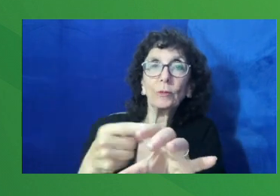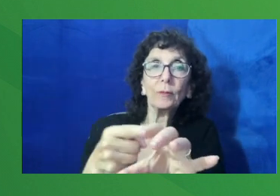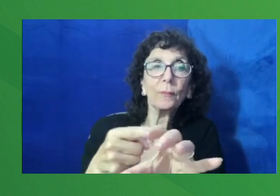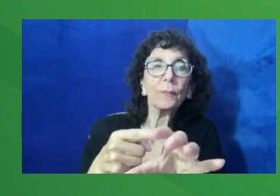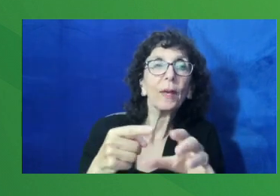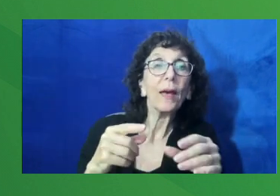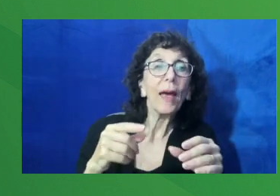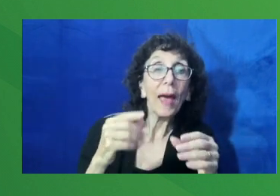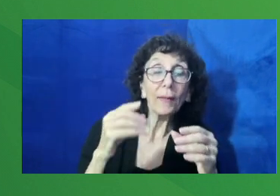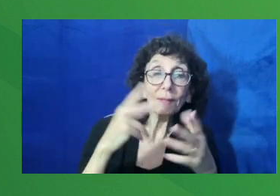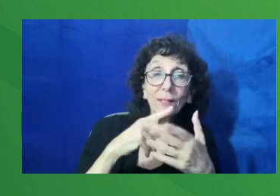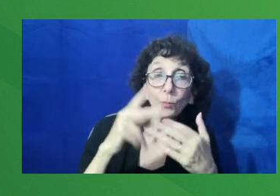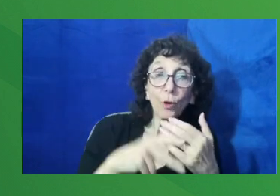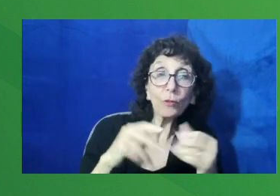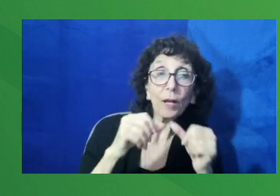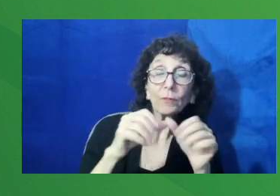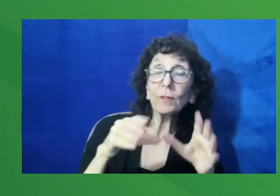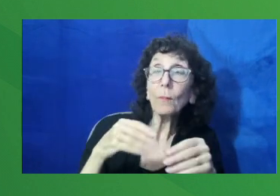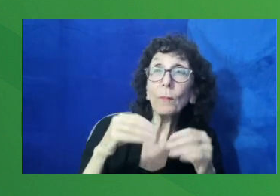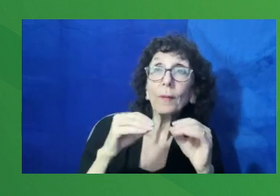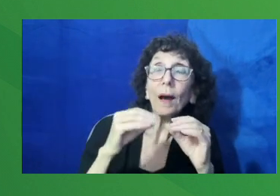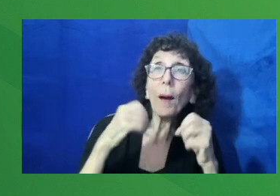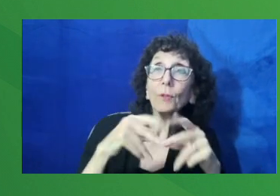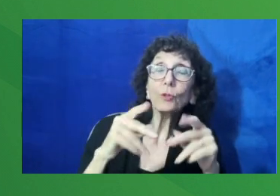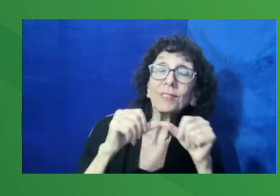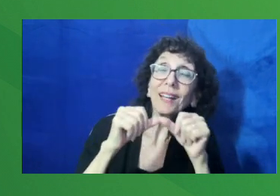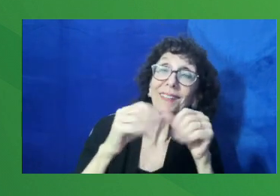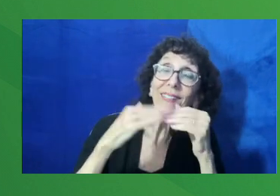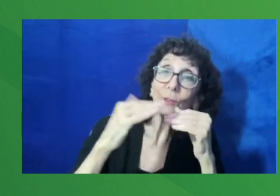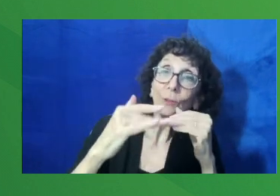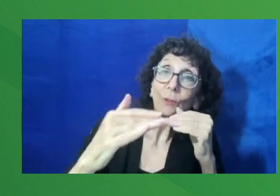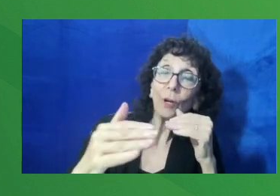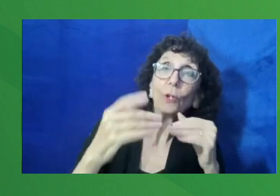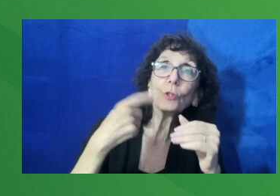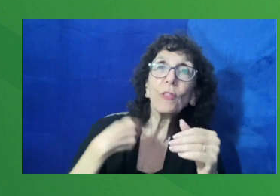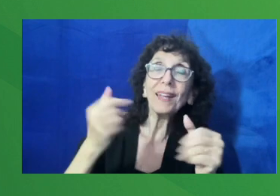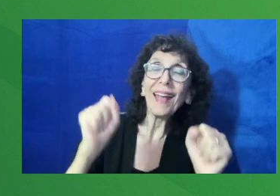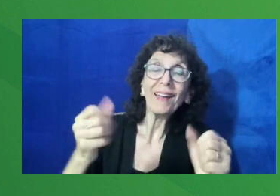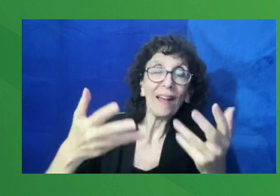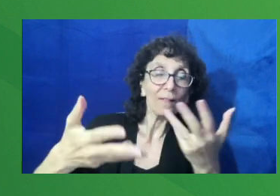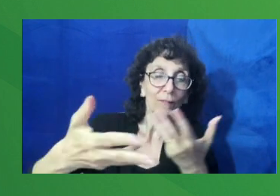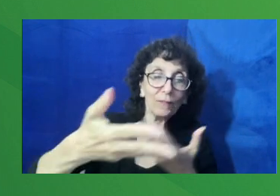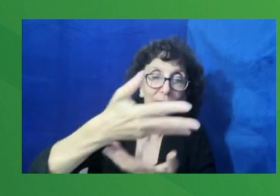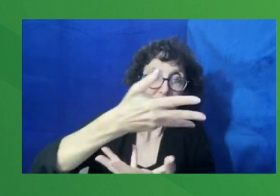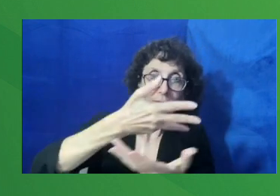opportunities for students to engage in meaningful social interactions while they're learning.